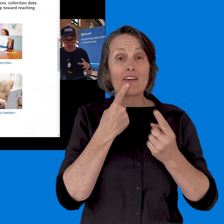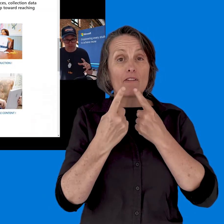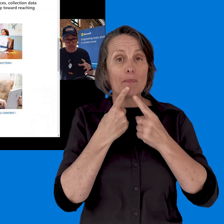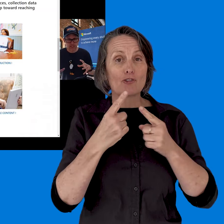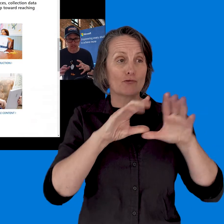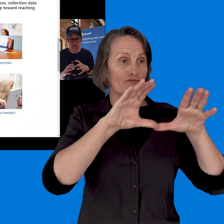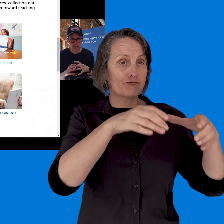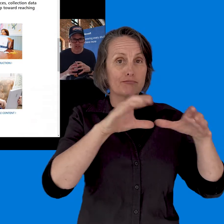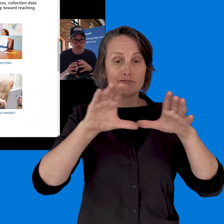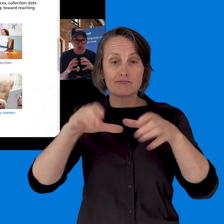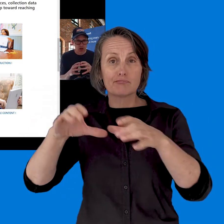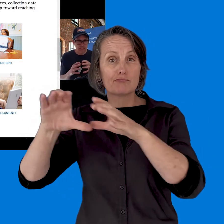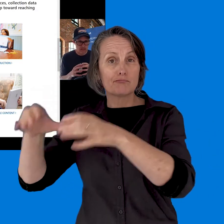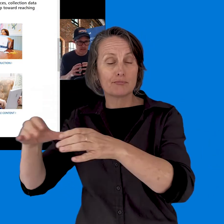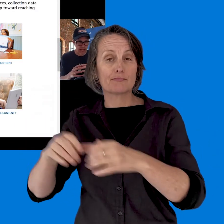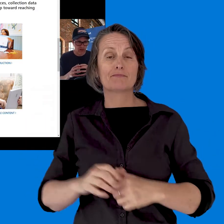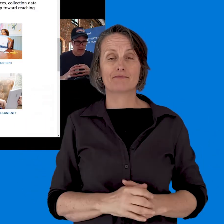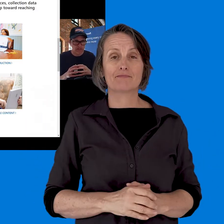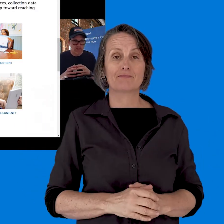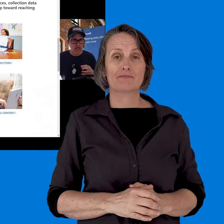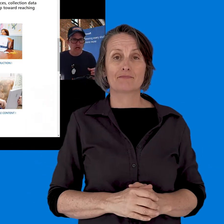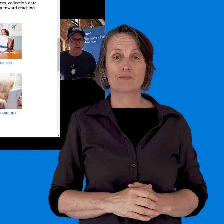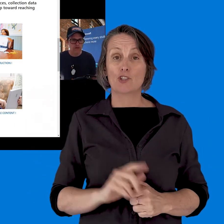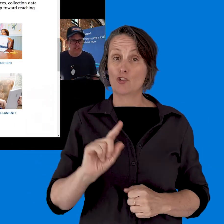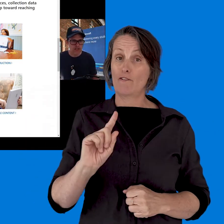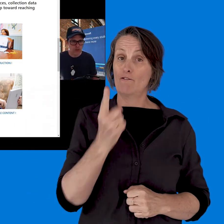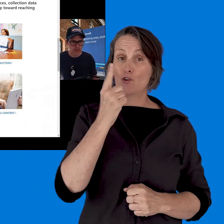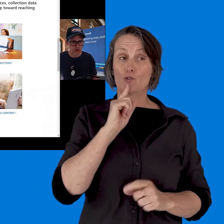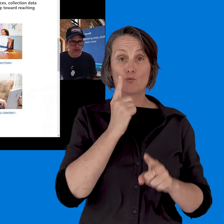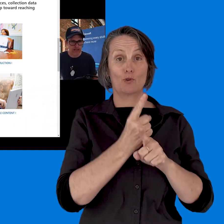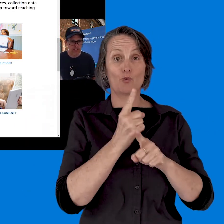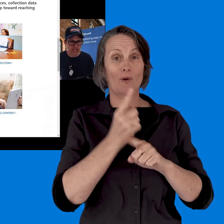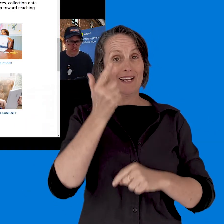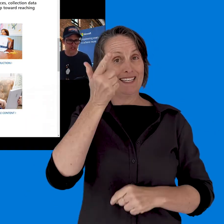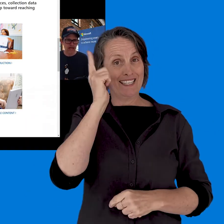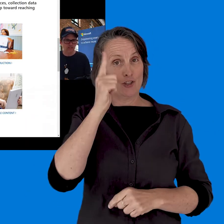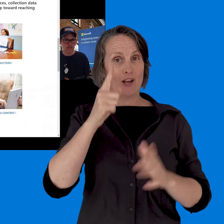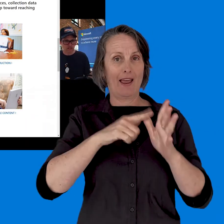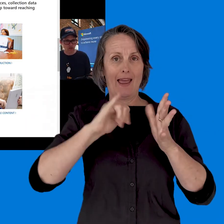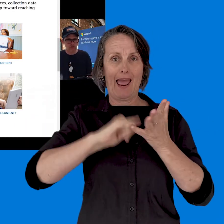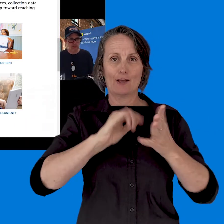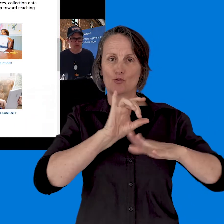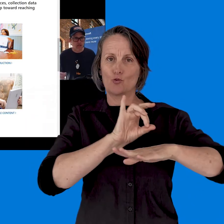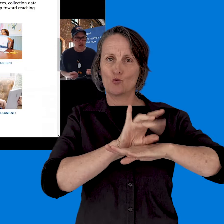accessibility stuff into some nice little categories, and the first thing we talk about is teachers as consultants. Alright.